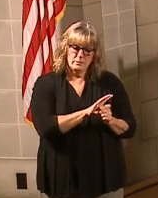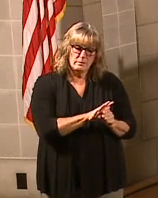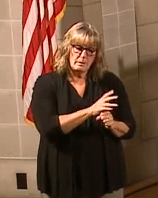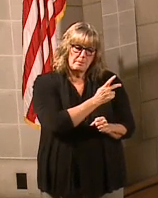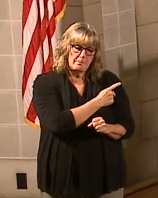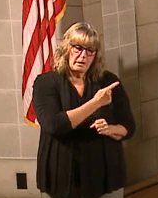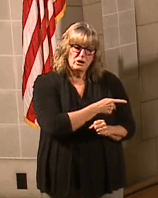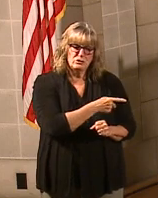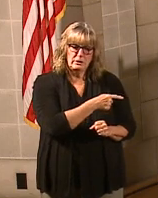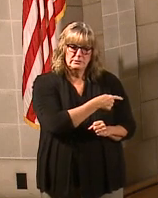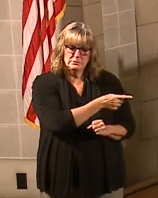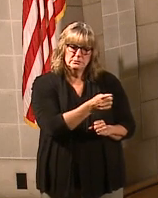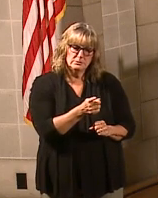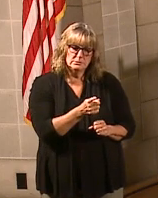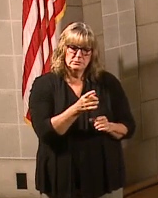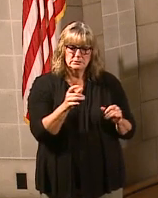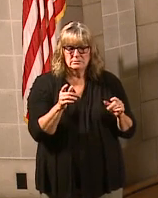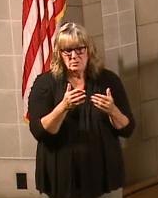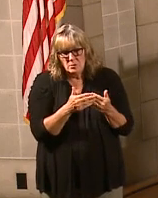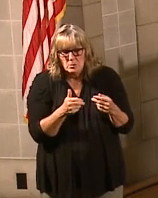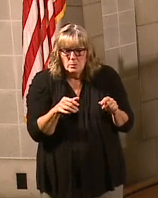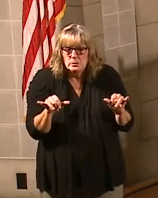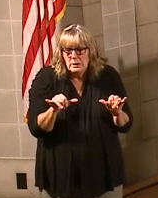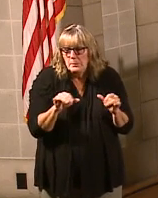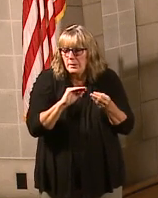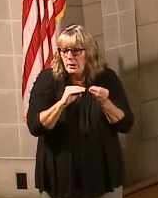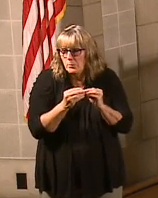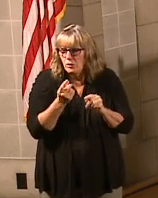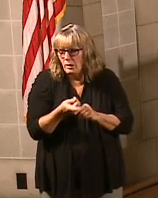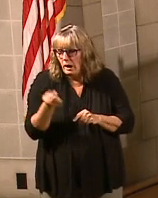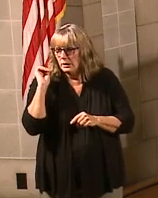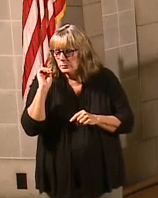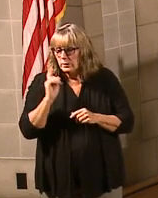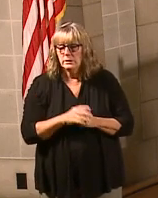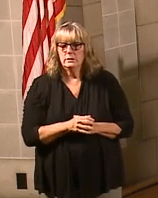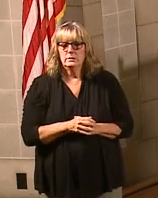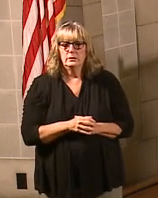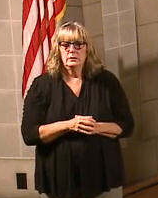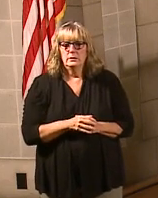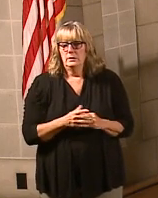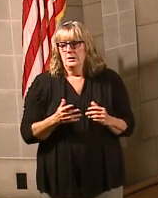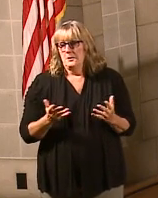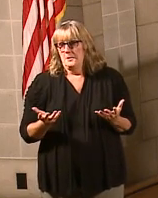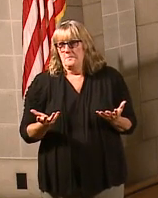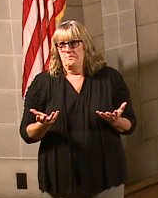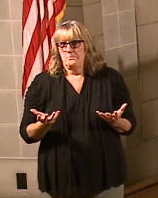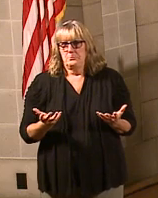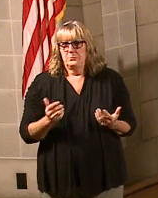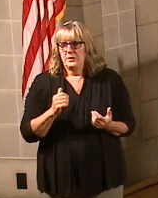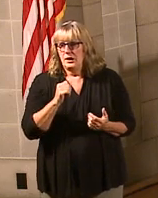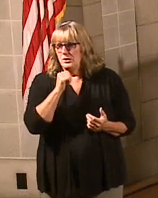THE HOSPITAL STAFFING RIGHT NOW, AGAIN, WITH REGARD TO THE